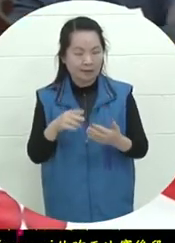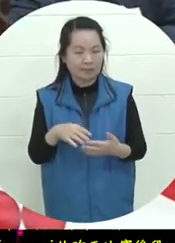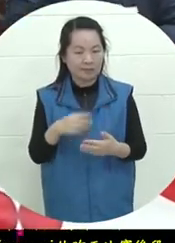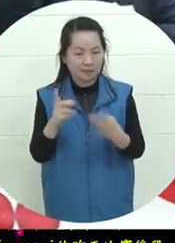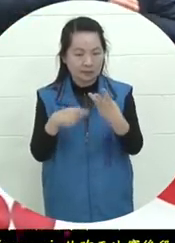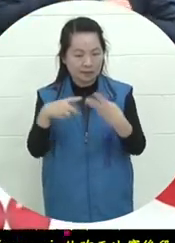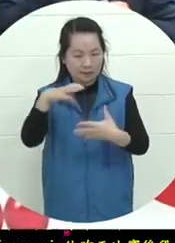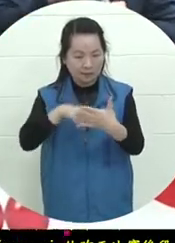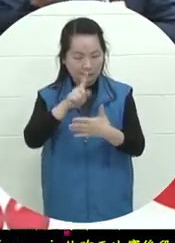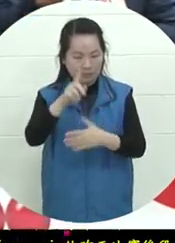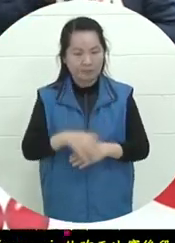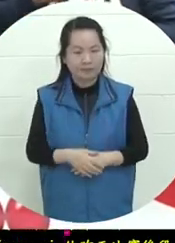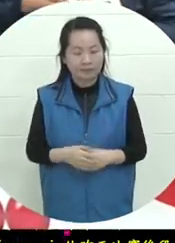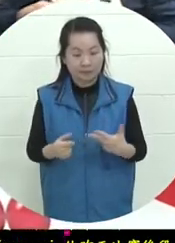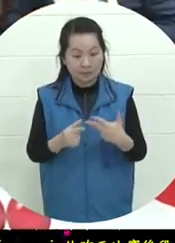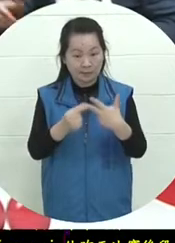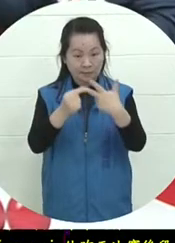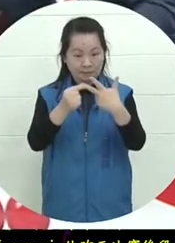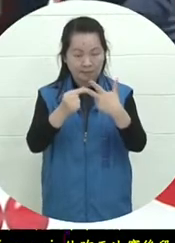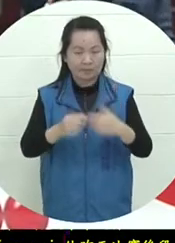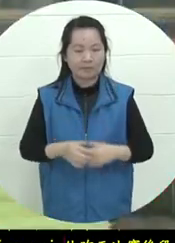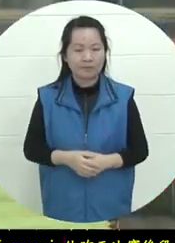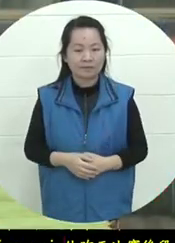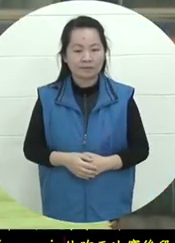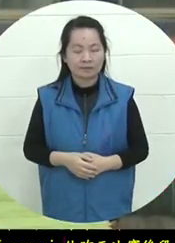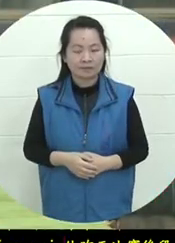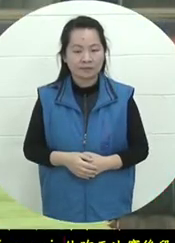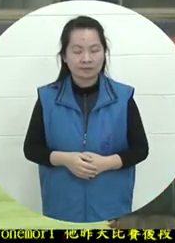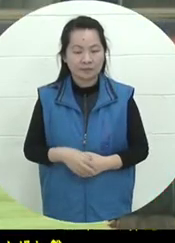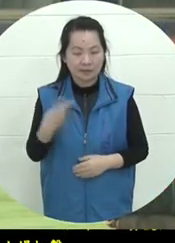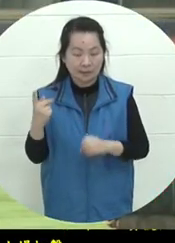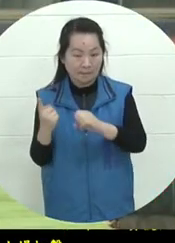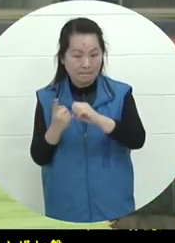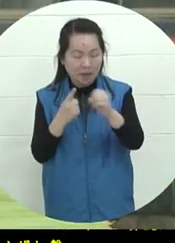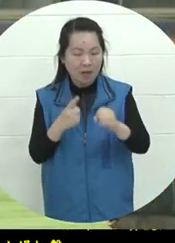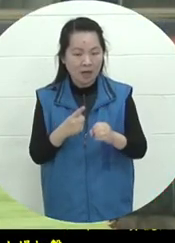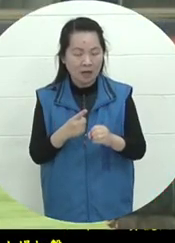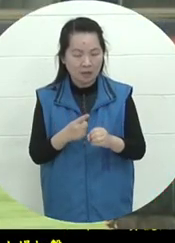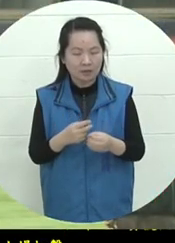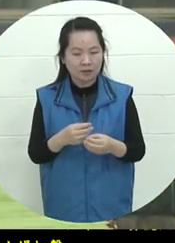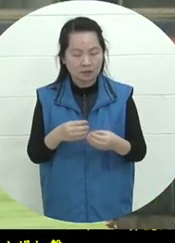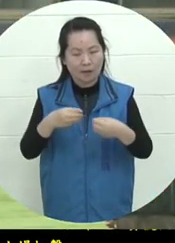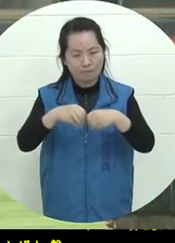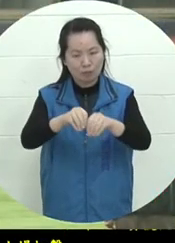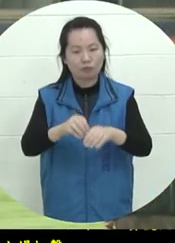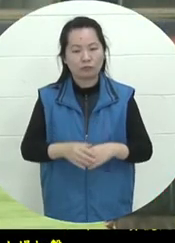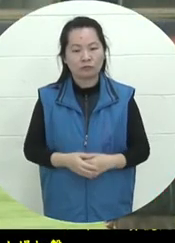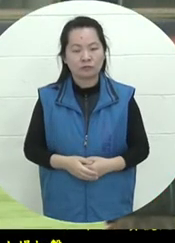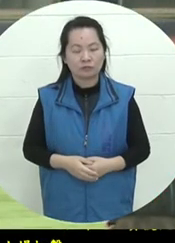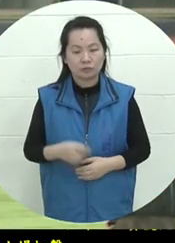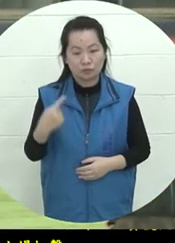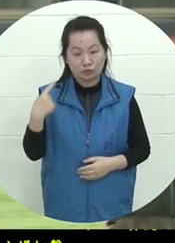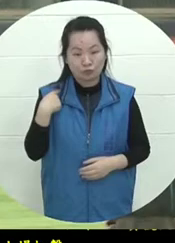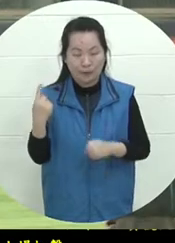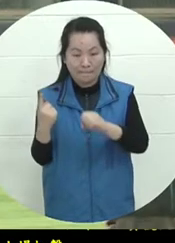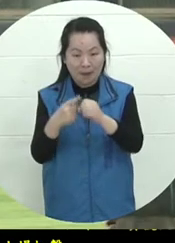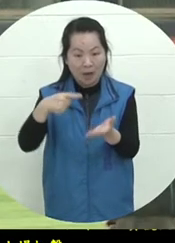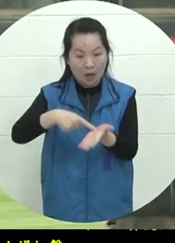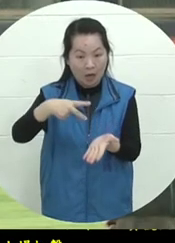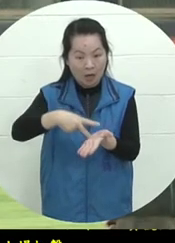was in the seventh inning . One at-bat opportunity also resulted in a walk , so the on-base percentage was 100%